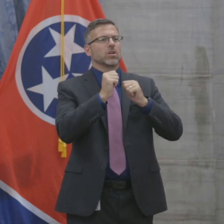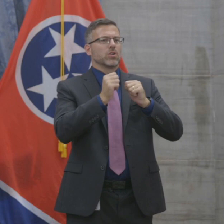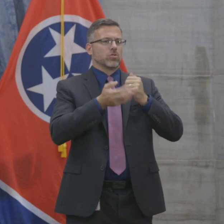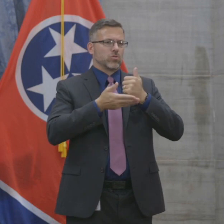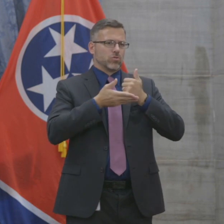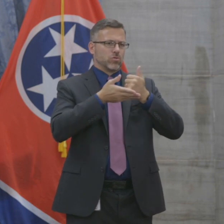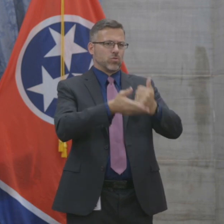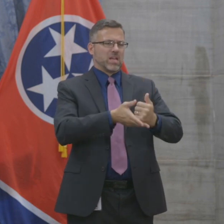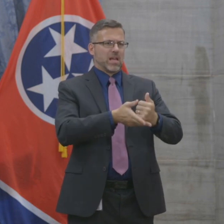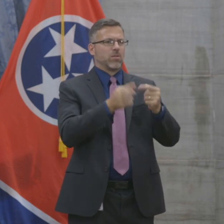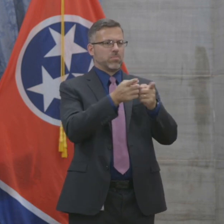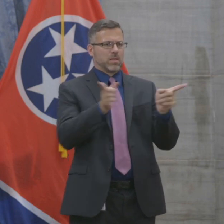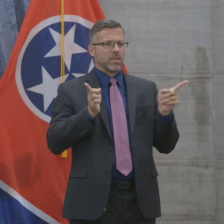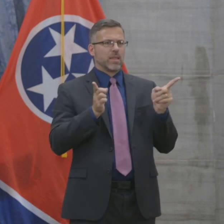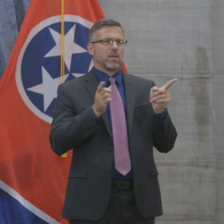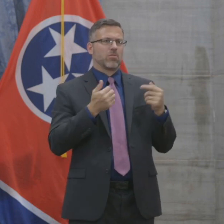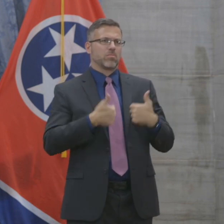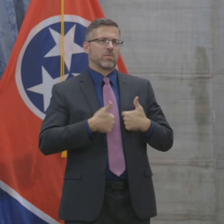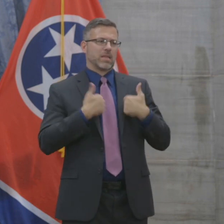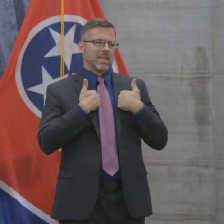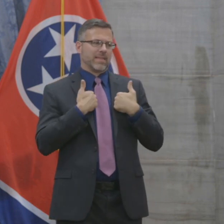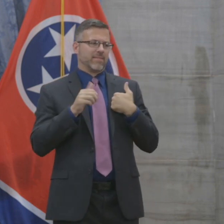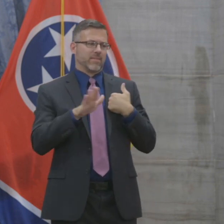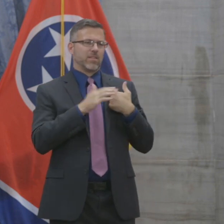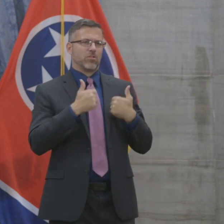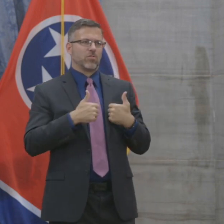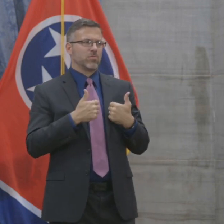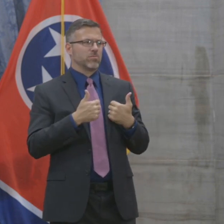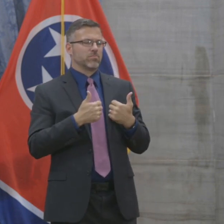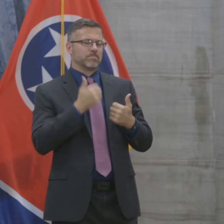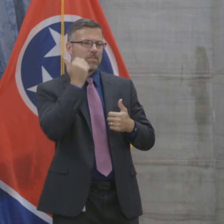commissioner of health and Commissioner Piercey for monthly